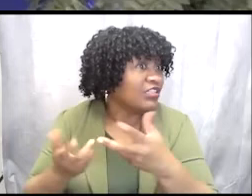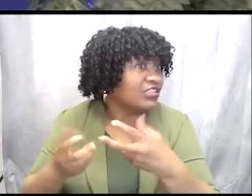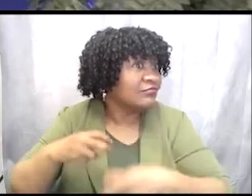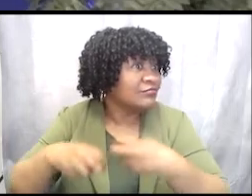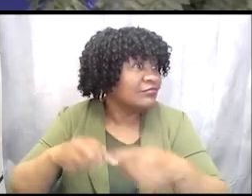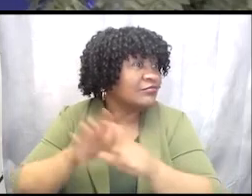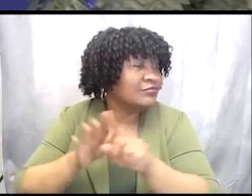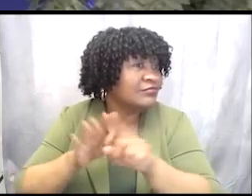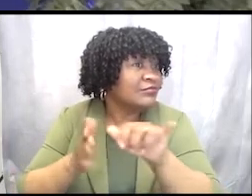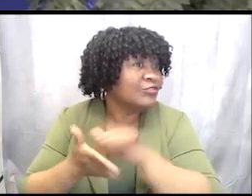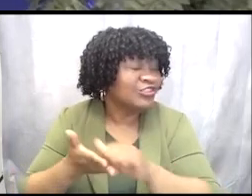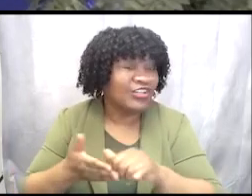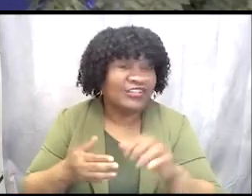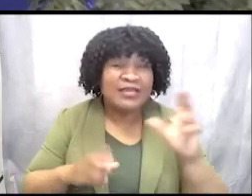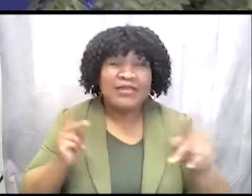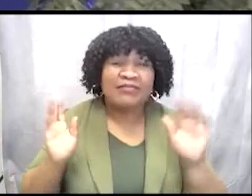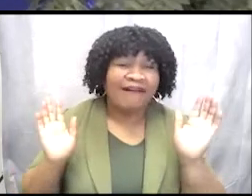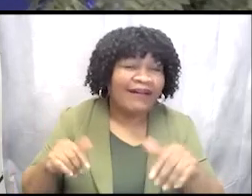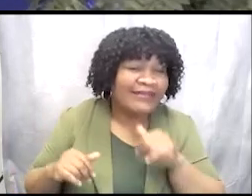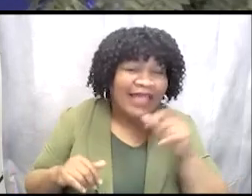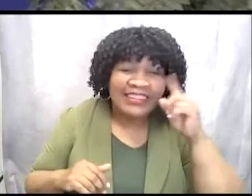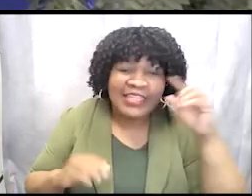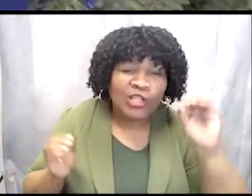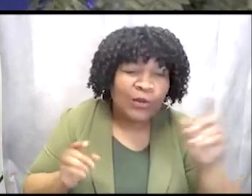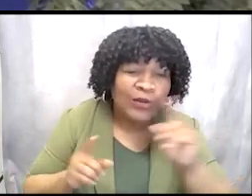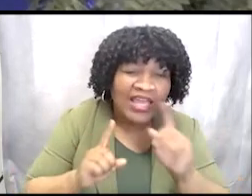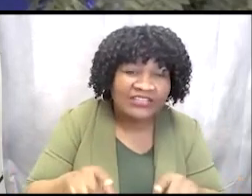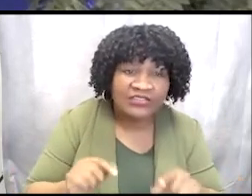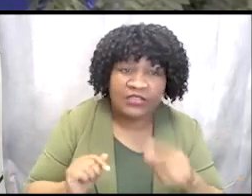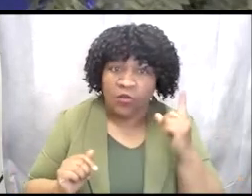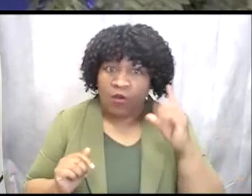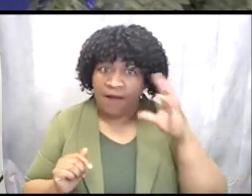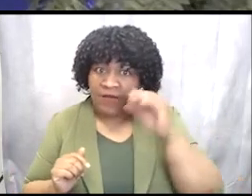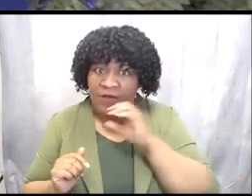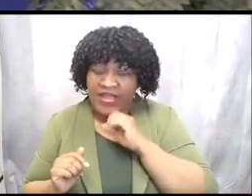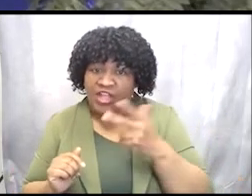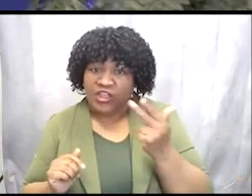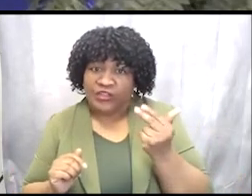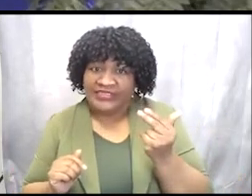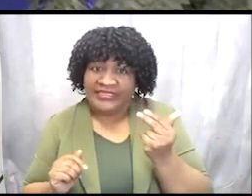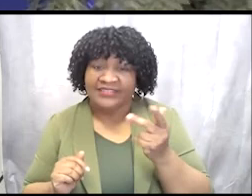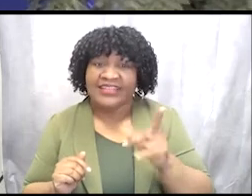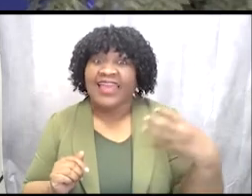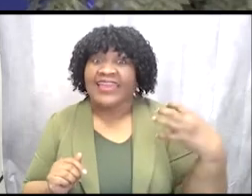and nobody expected a response. And a young man who was 13 years old, he was the captain of the chess team.